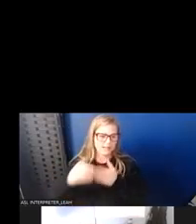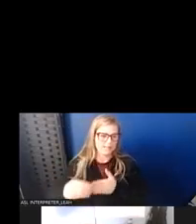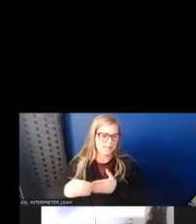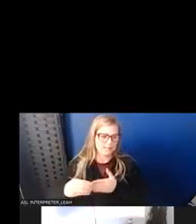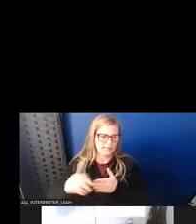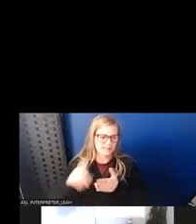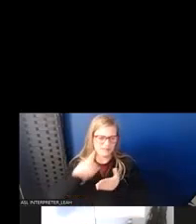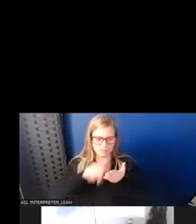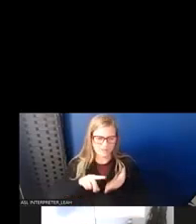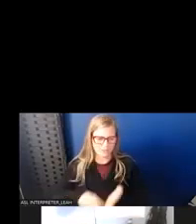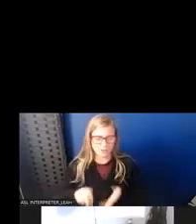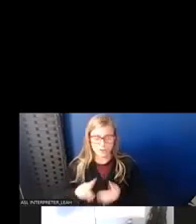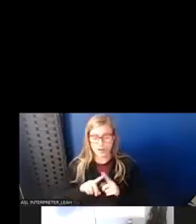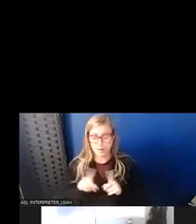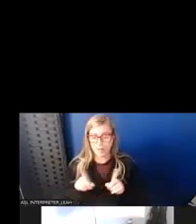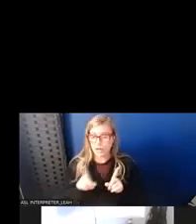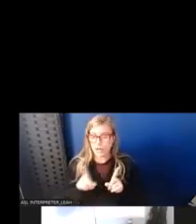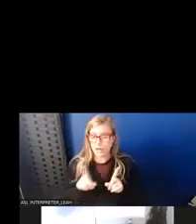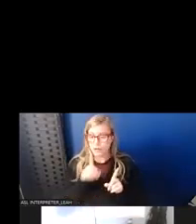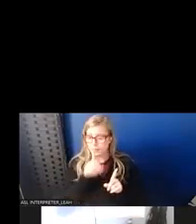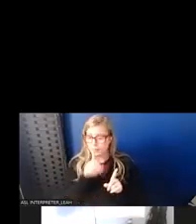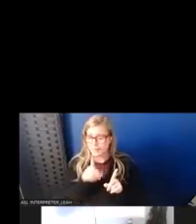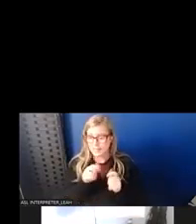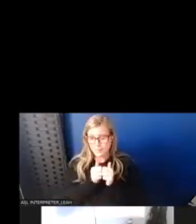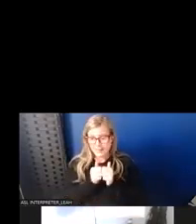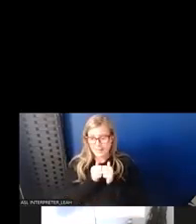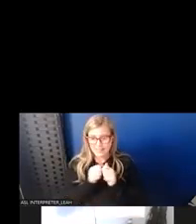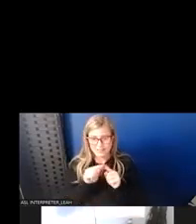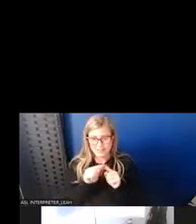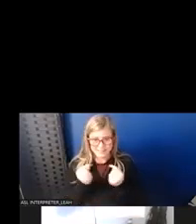But we are really together as a team because we want to be more